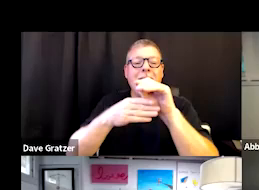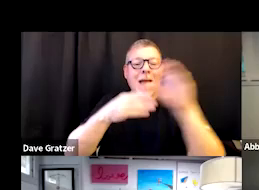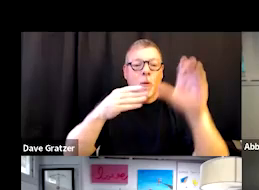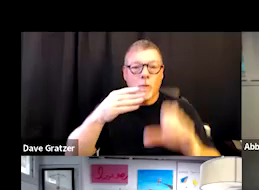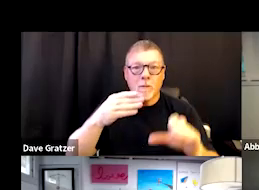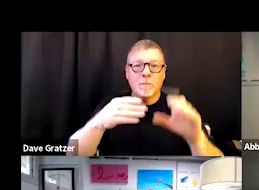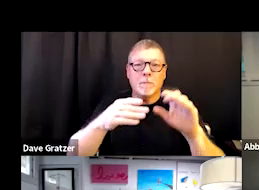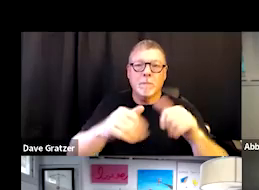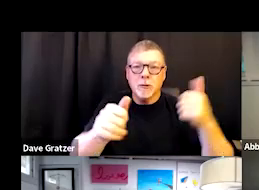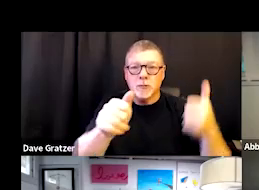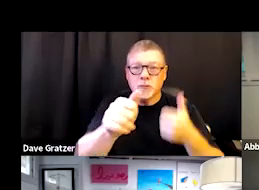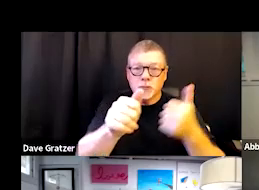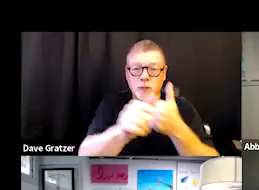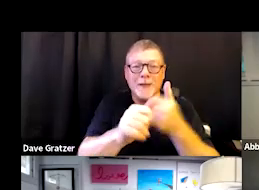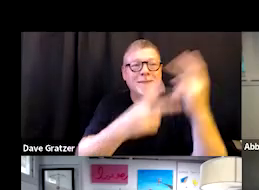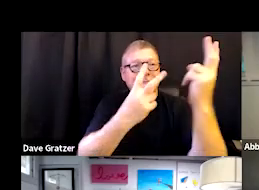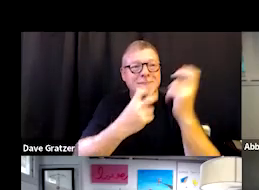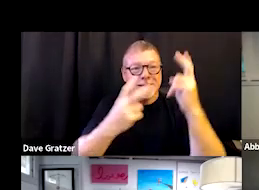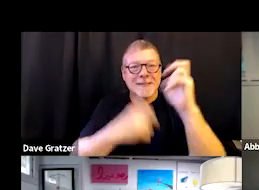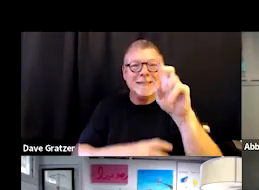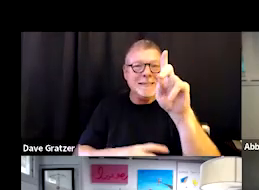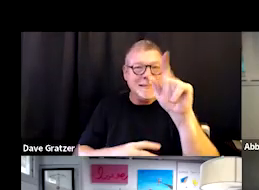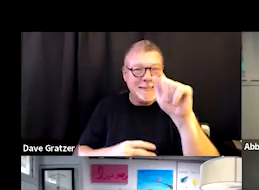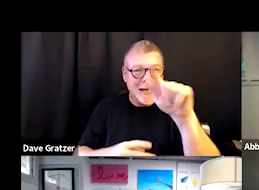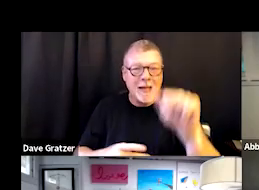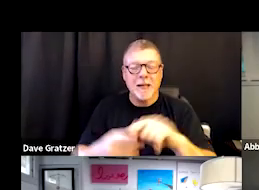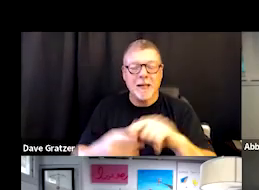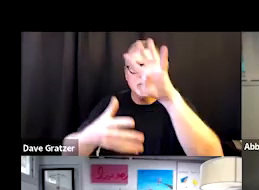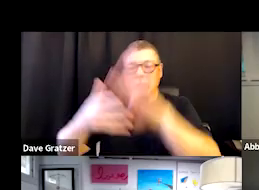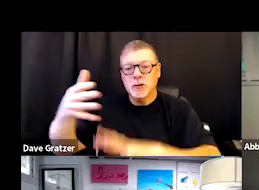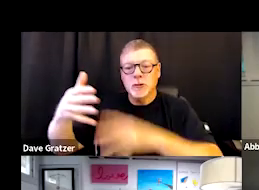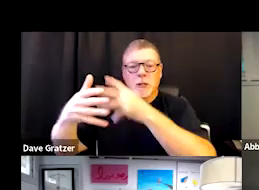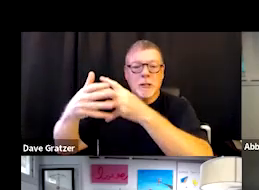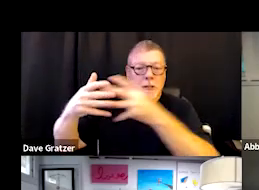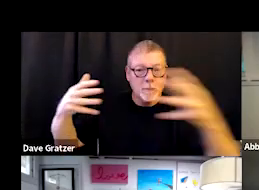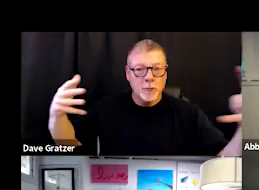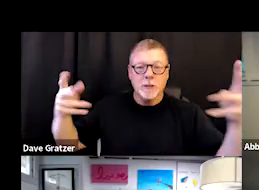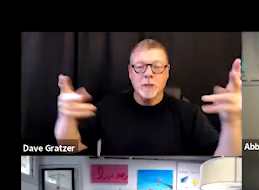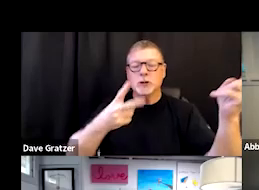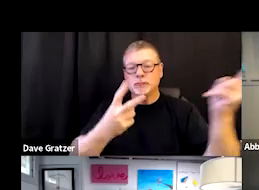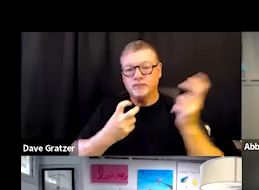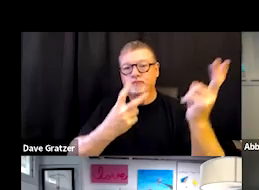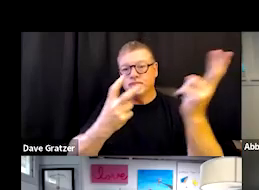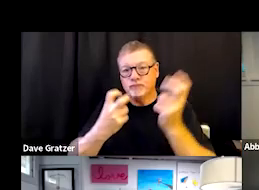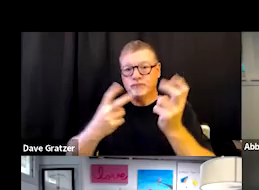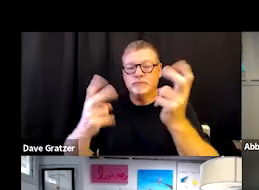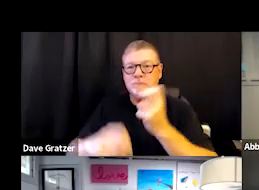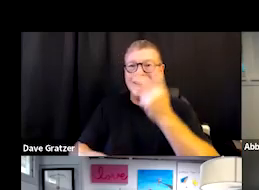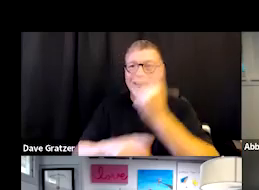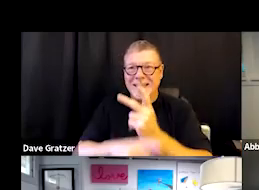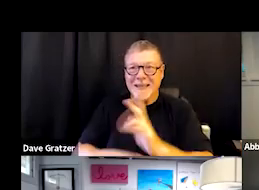the data form, download the spreadsheets, get what you need so that you can keep your work going on the systems level.